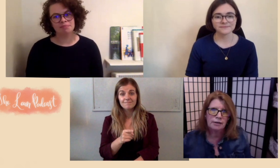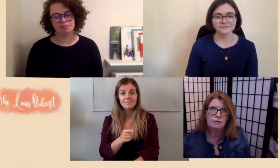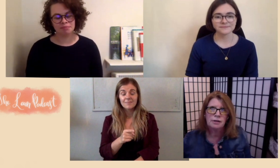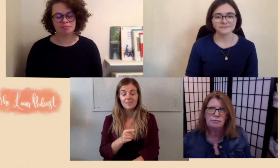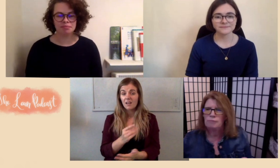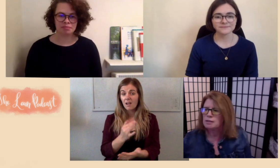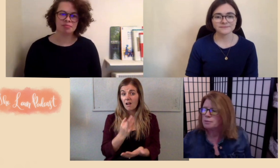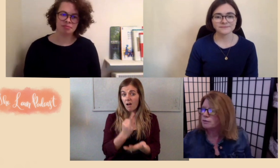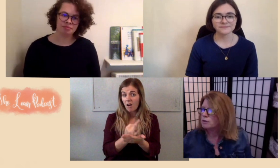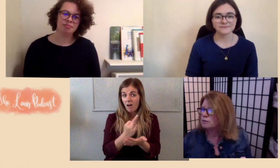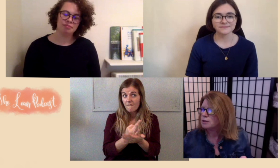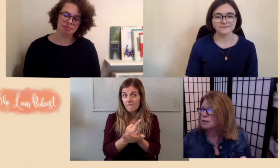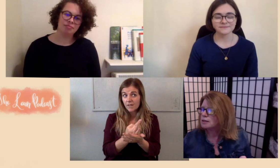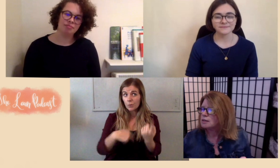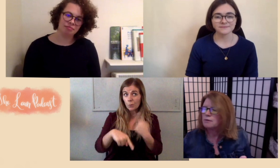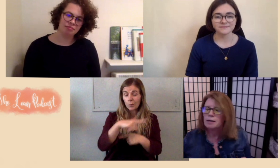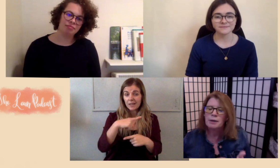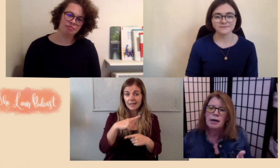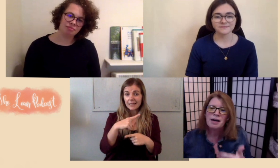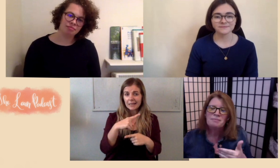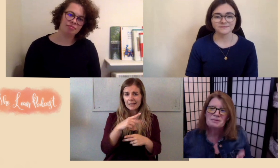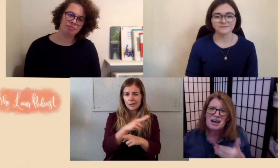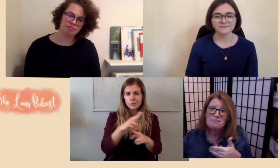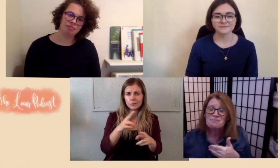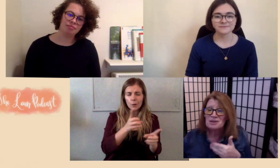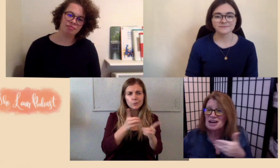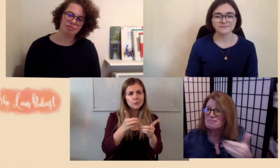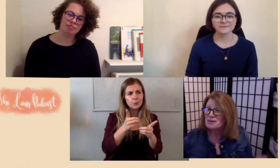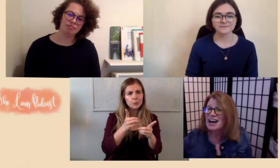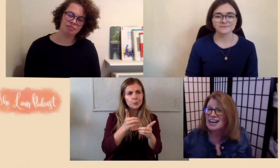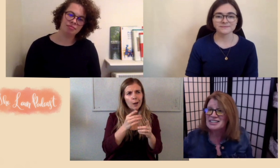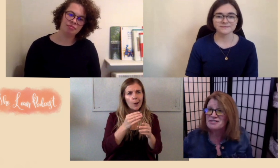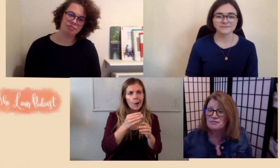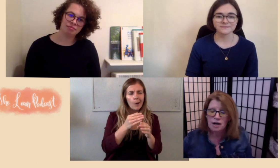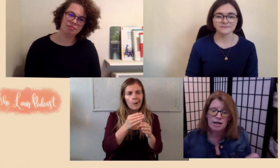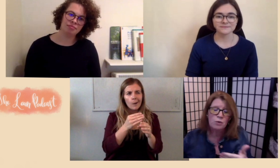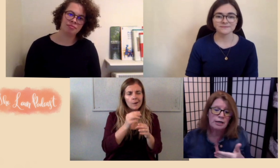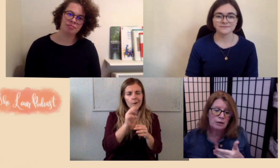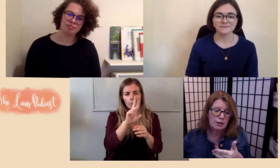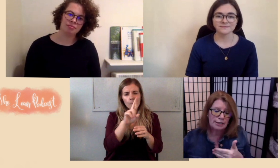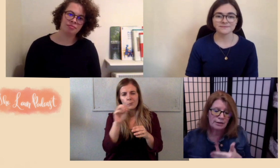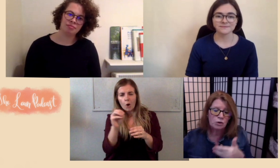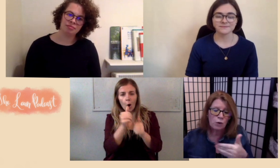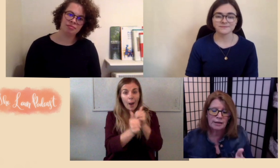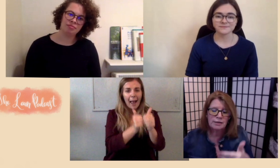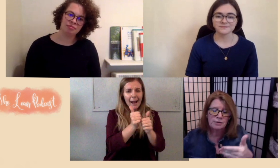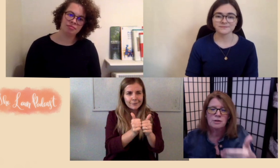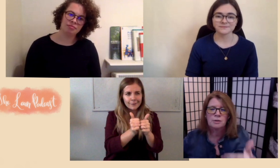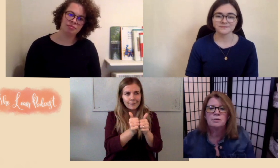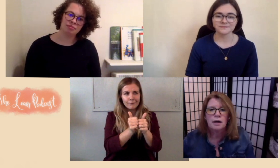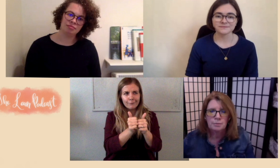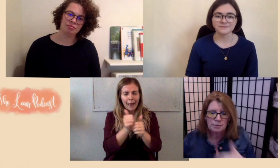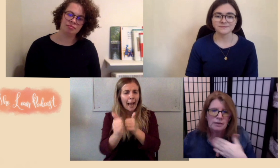That's a bit of a redundancy, right? But we're not proactive. We tend to wait until there's a problem,